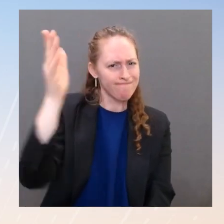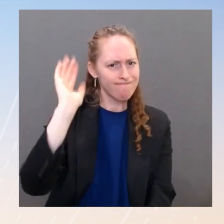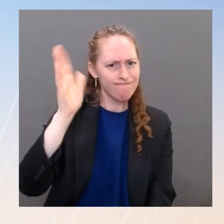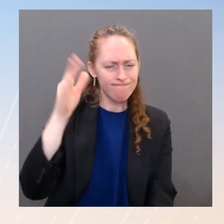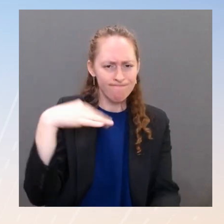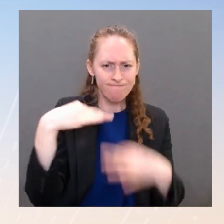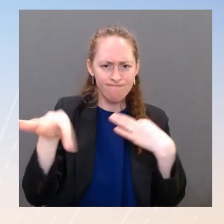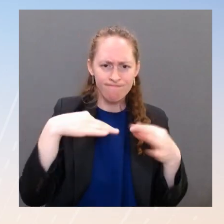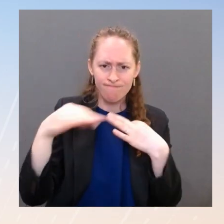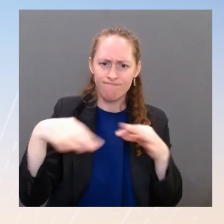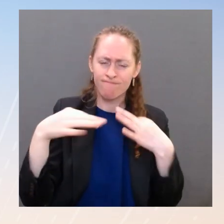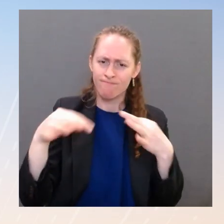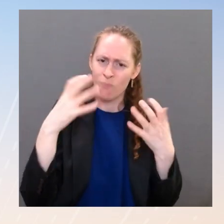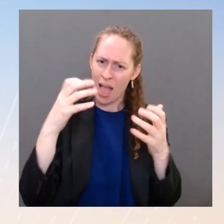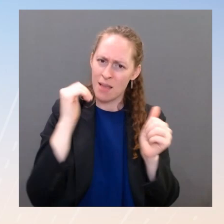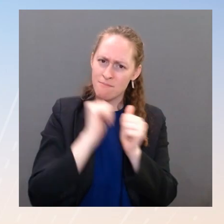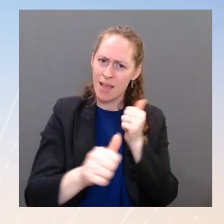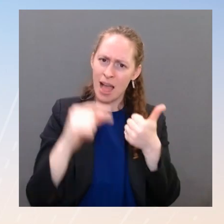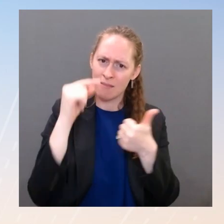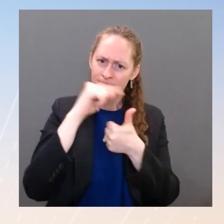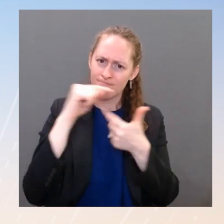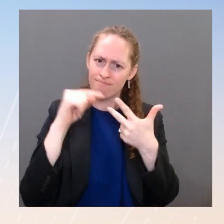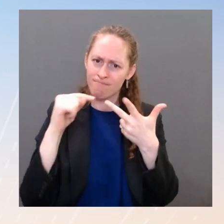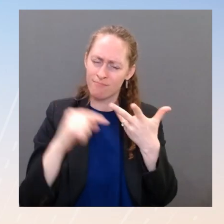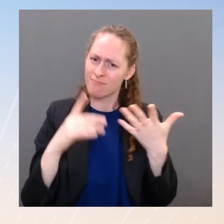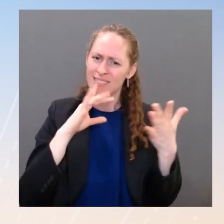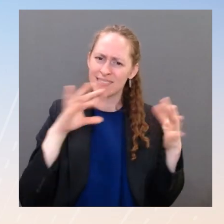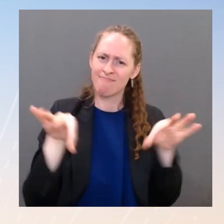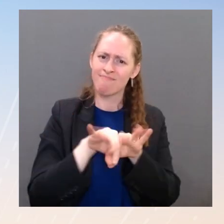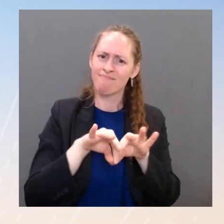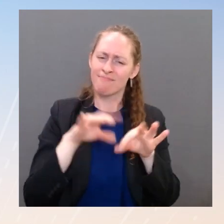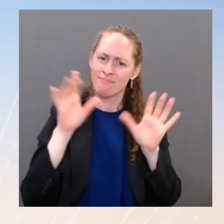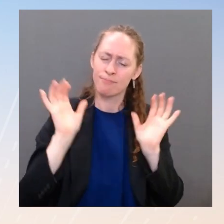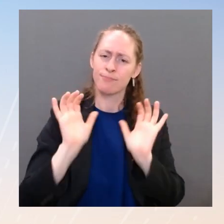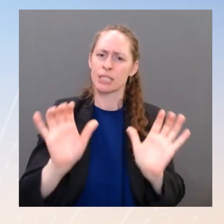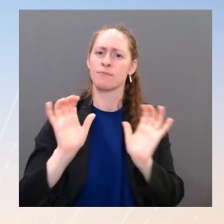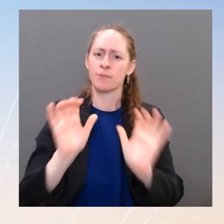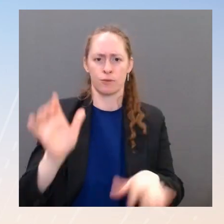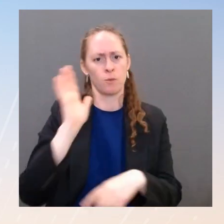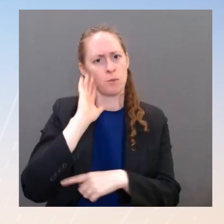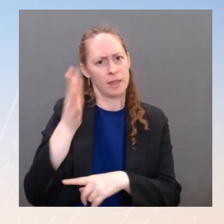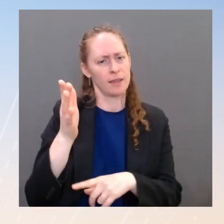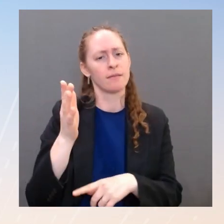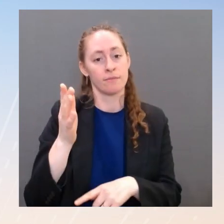already for the last several days -- in calls, in outreach, and engagement -- conveying how important it is